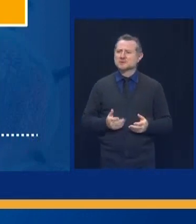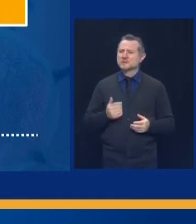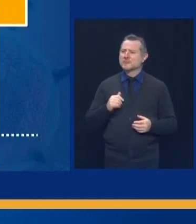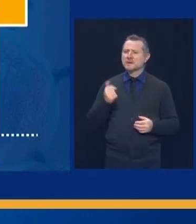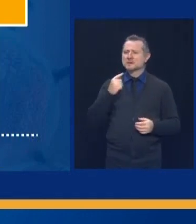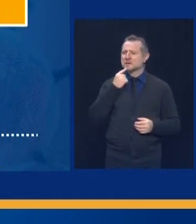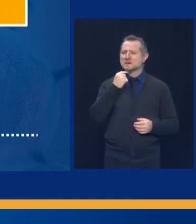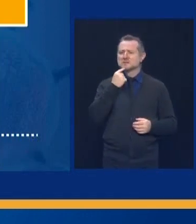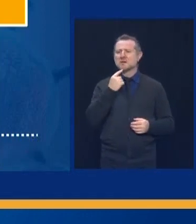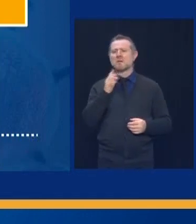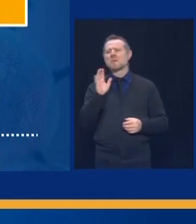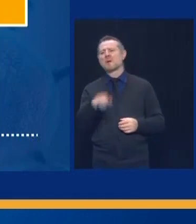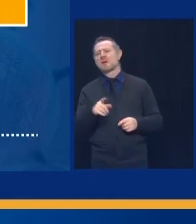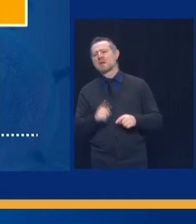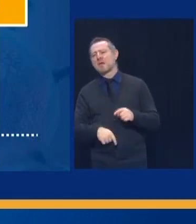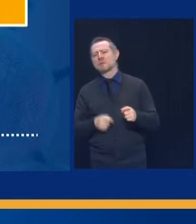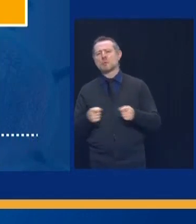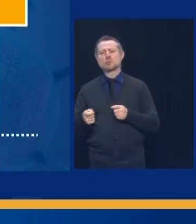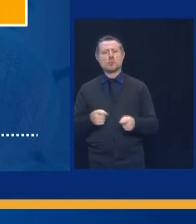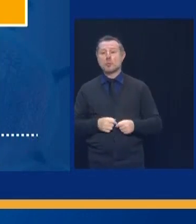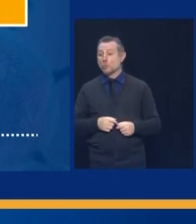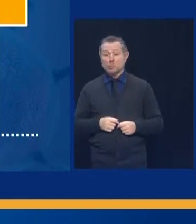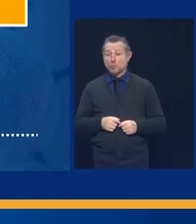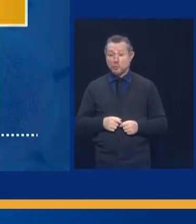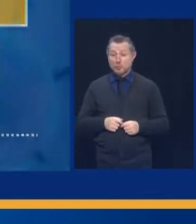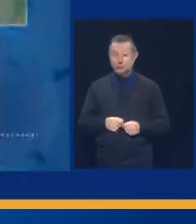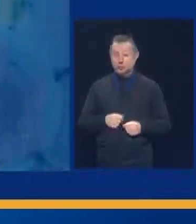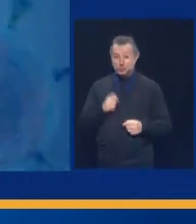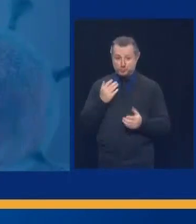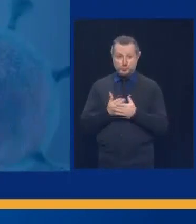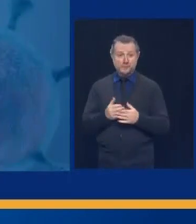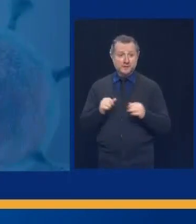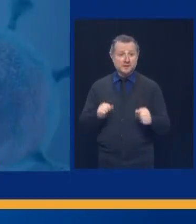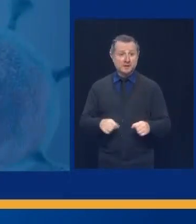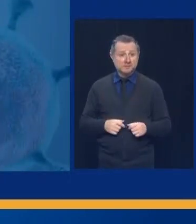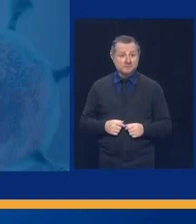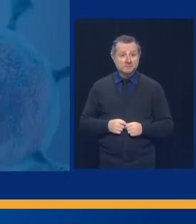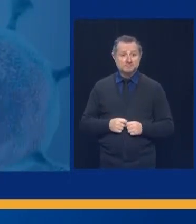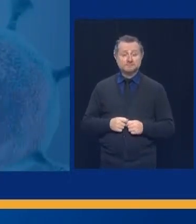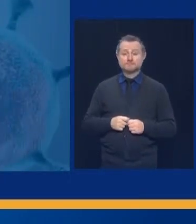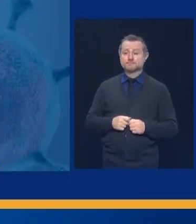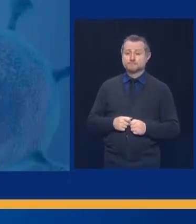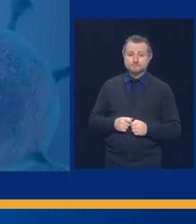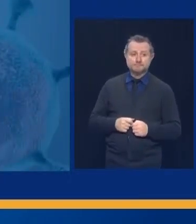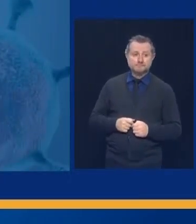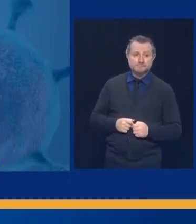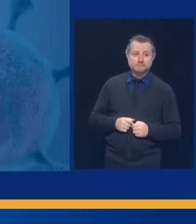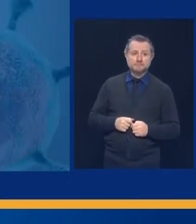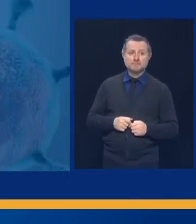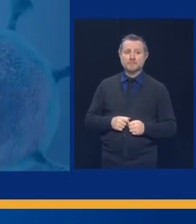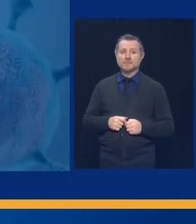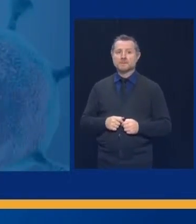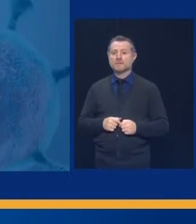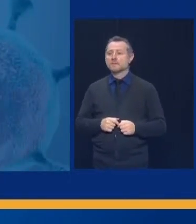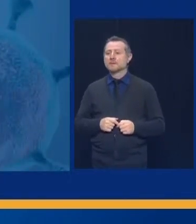BECAUSE THEY DIDN'T GIVE UP. THEY DIDN'T GIVE UP. TH- o DIDN'T START WITH THIS PREMISE THAT YOU CAN'T CONTROL